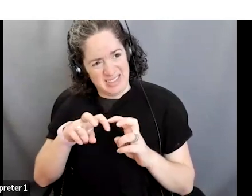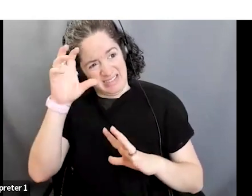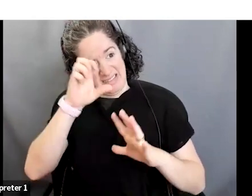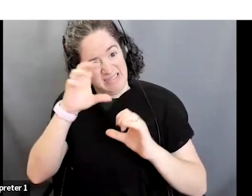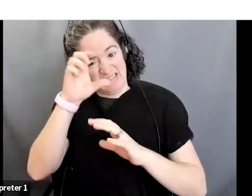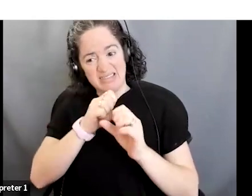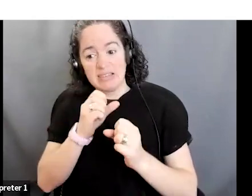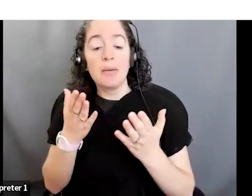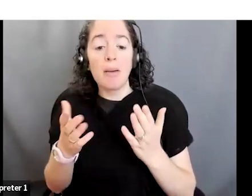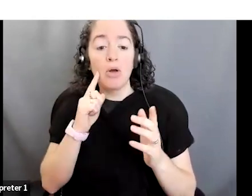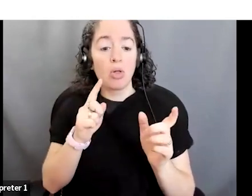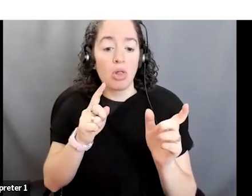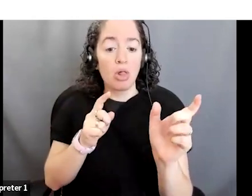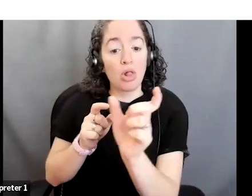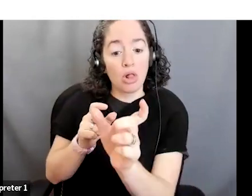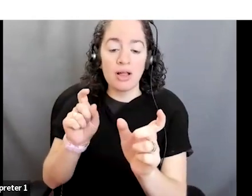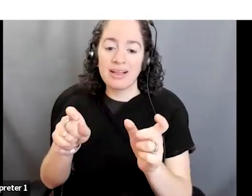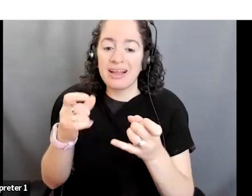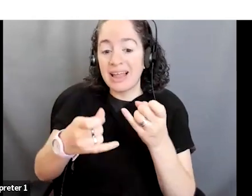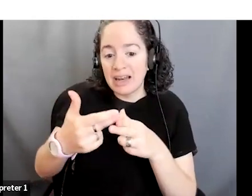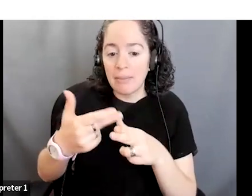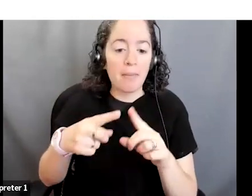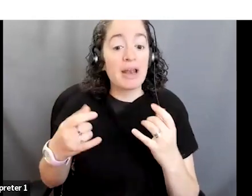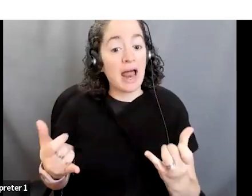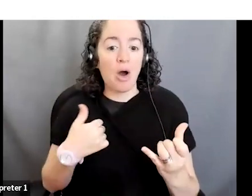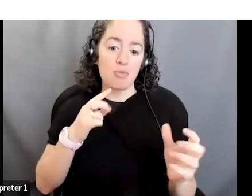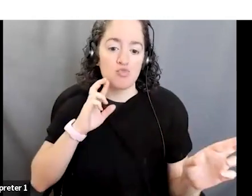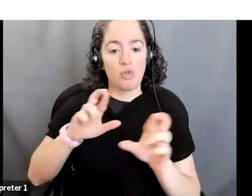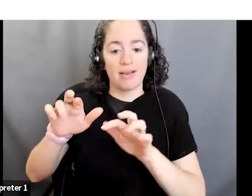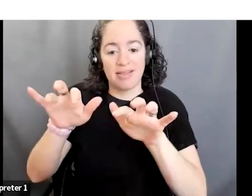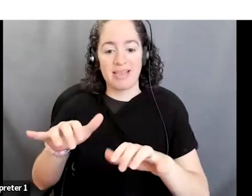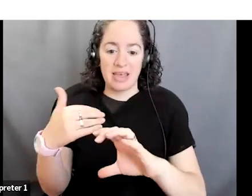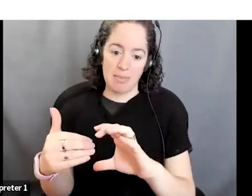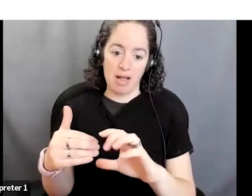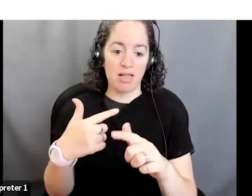"Oh, it was actually last name, but I think maybe it's email," so it just turns into a nightmare.